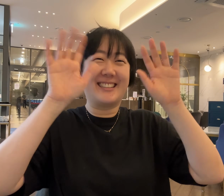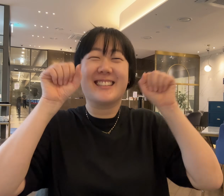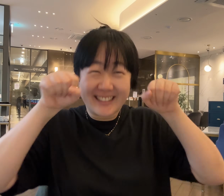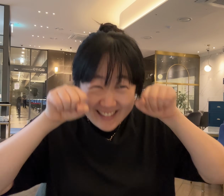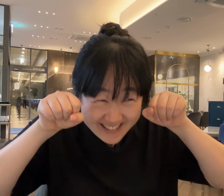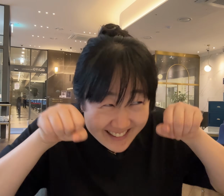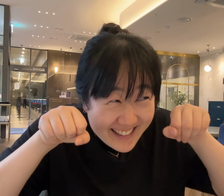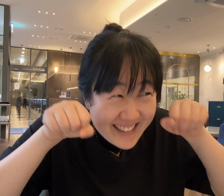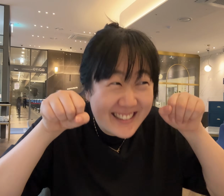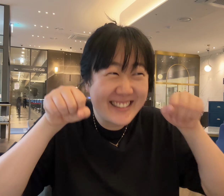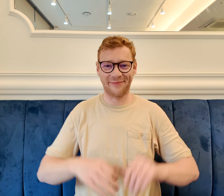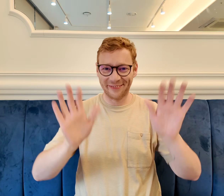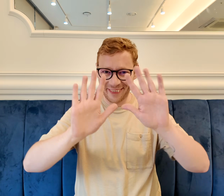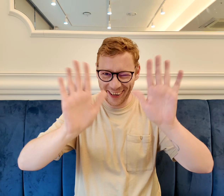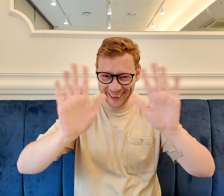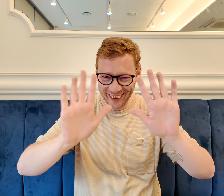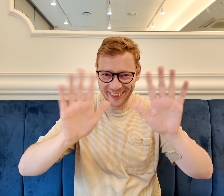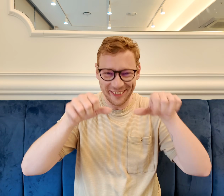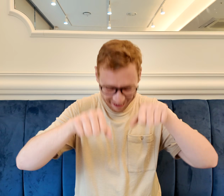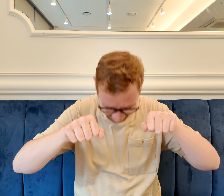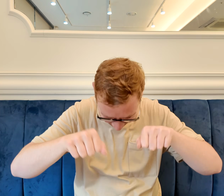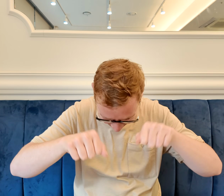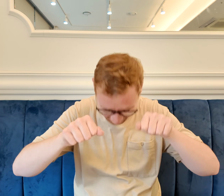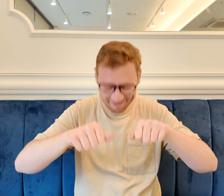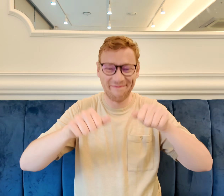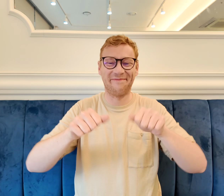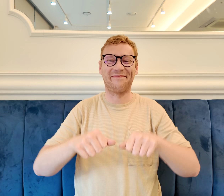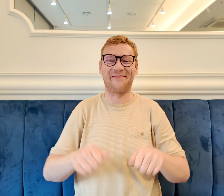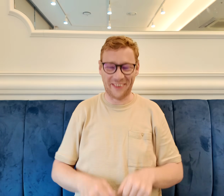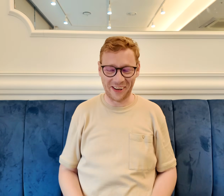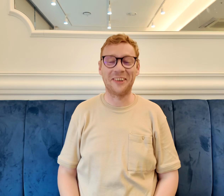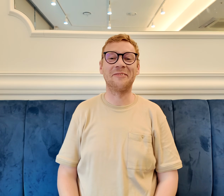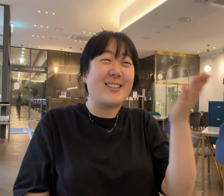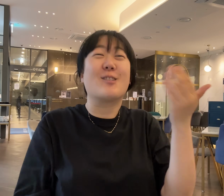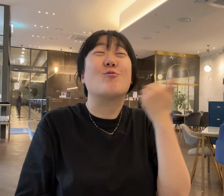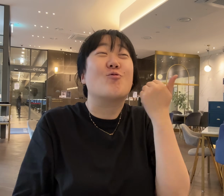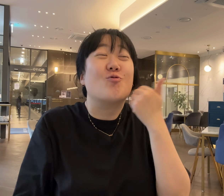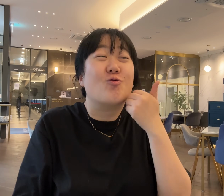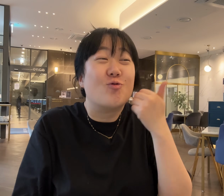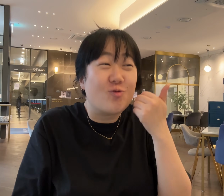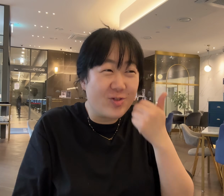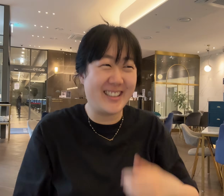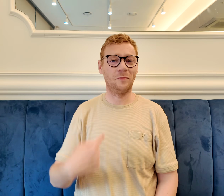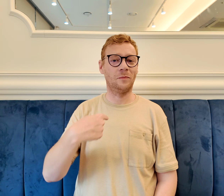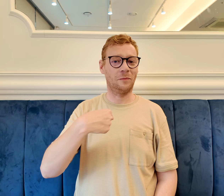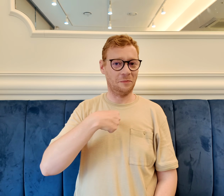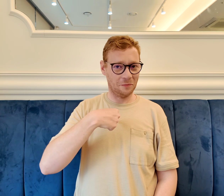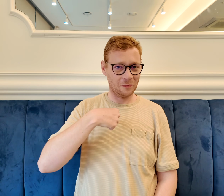Hello. Could you introduce yourself?